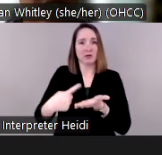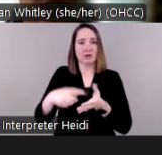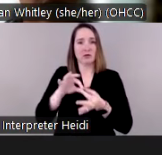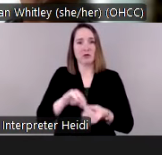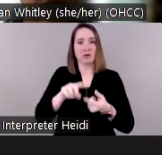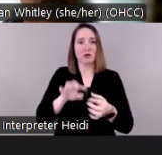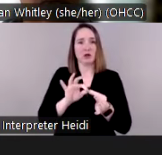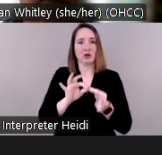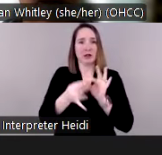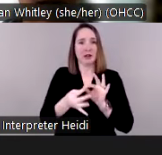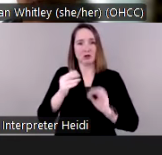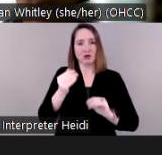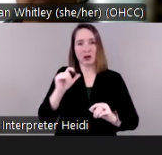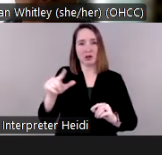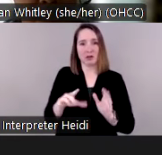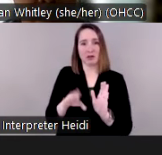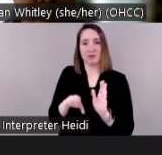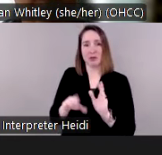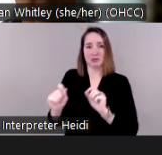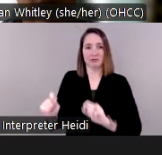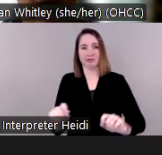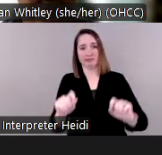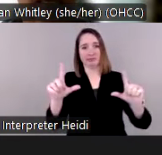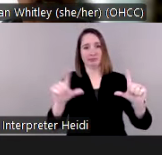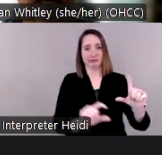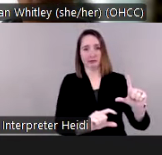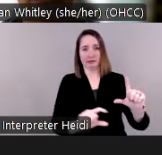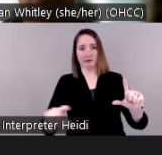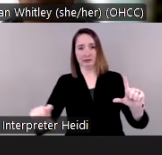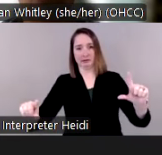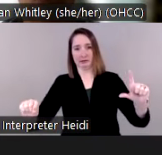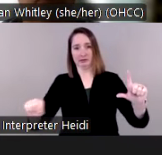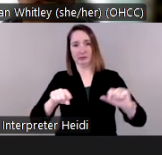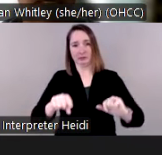channel. So, at the bottom of your